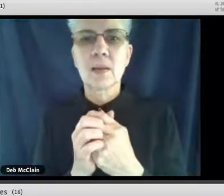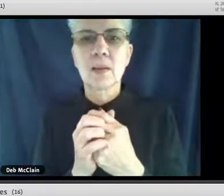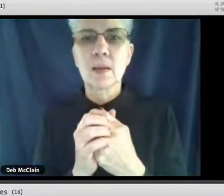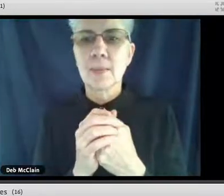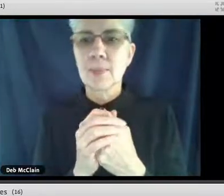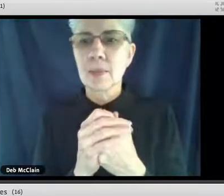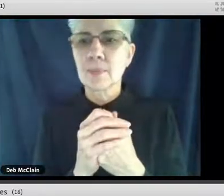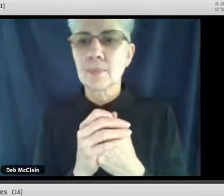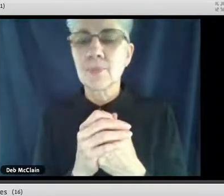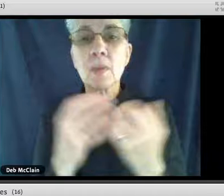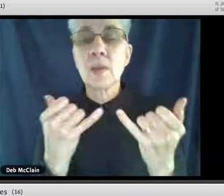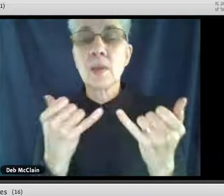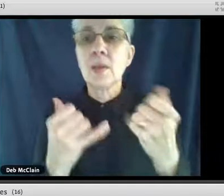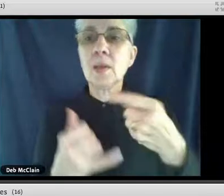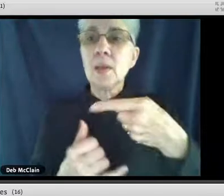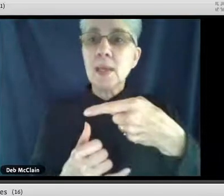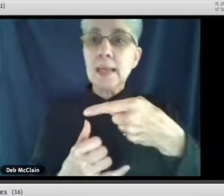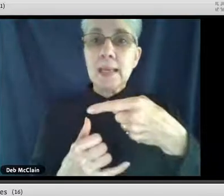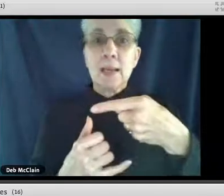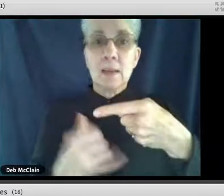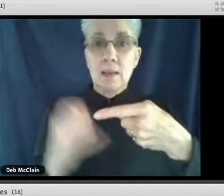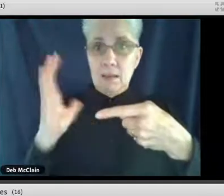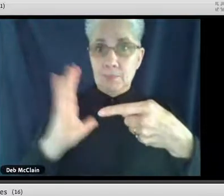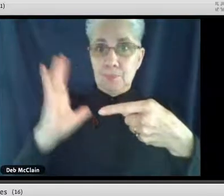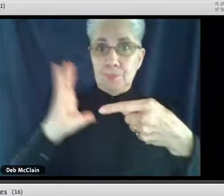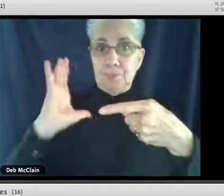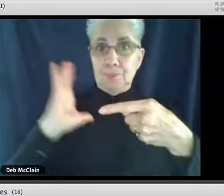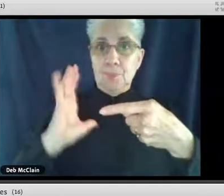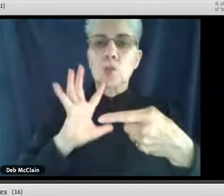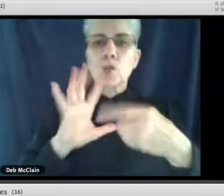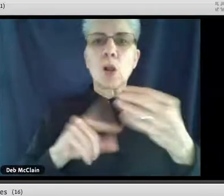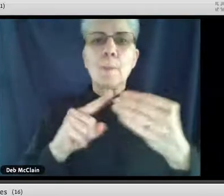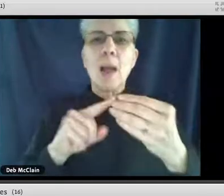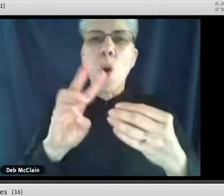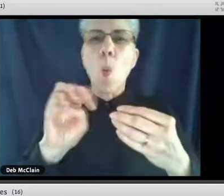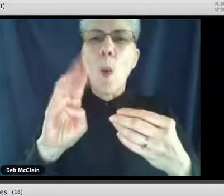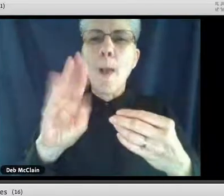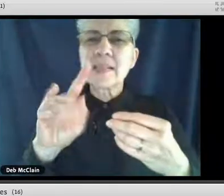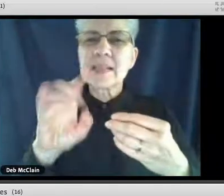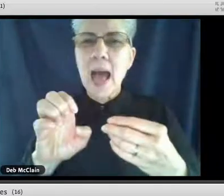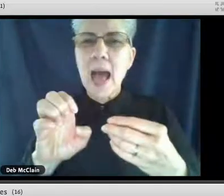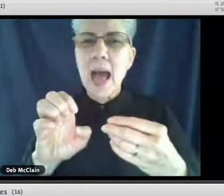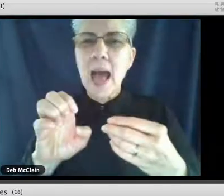So in the old days, we used to talk about websites putting all our important information,